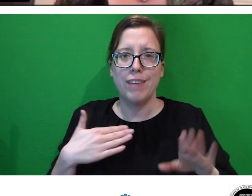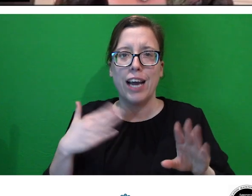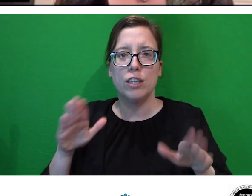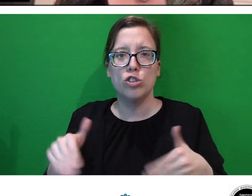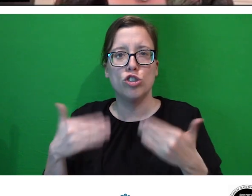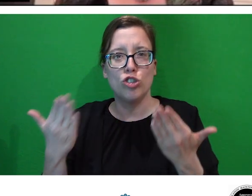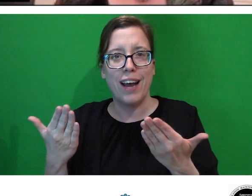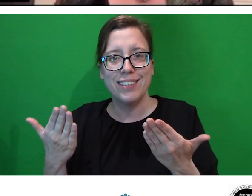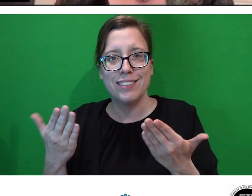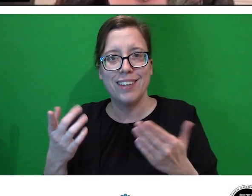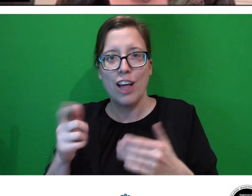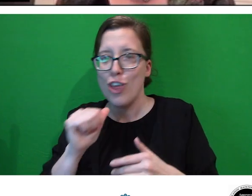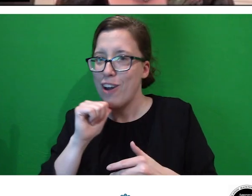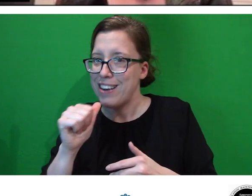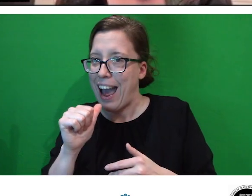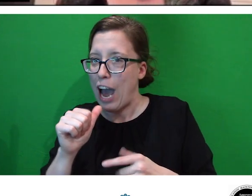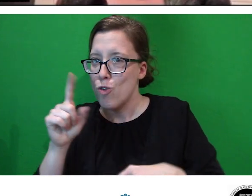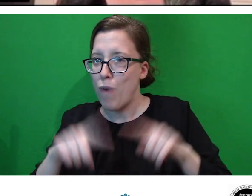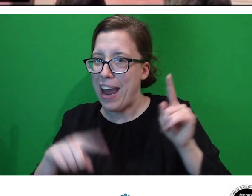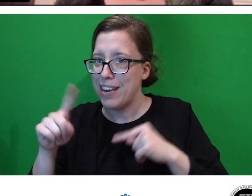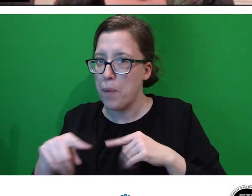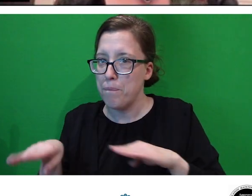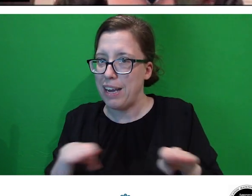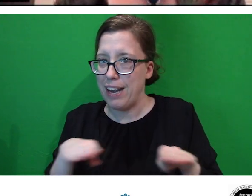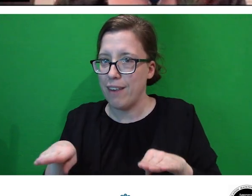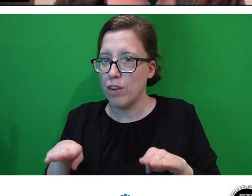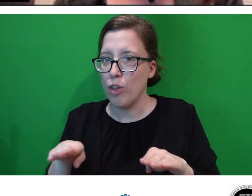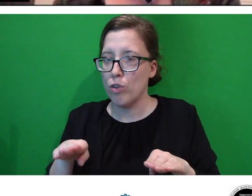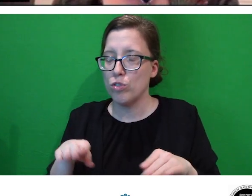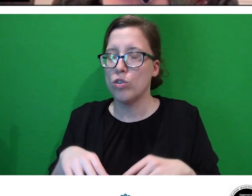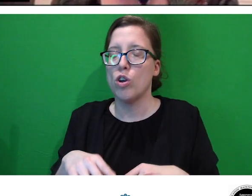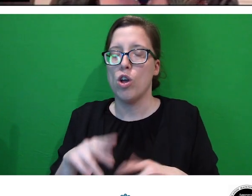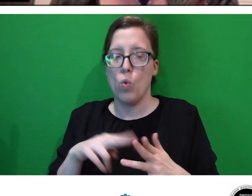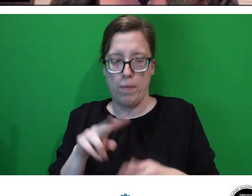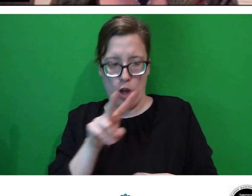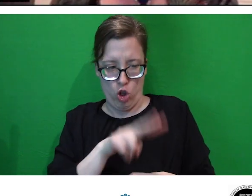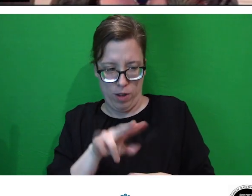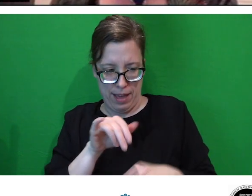what we're doing is we're treating these, what might appear as random behaviors–